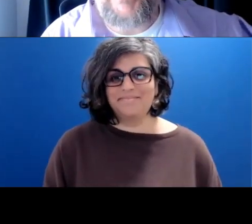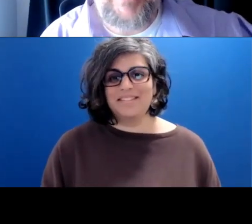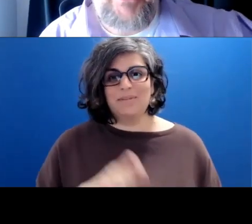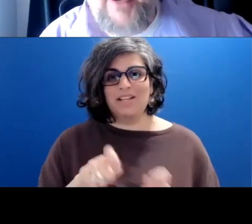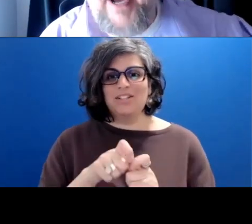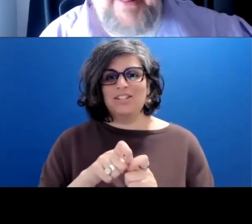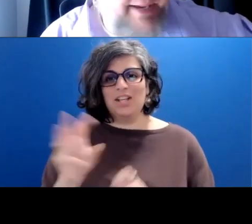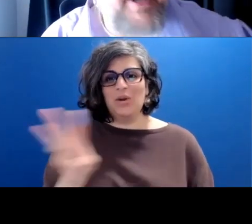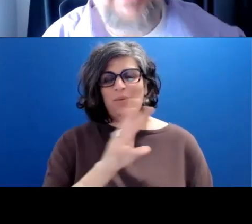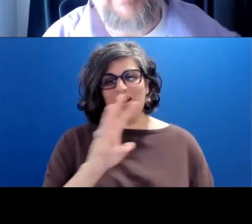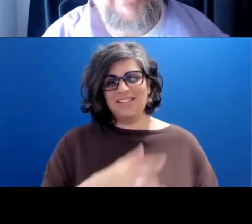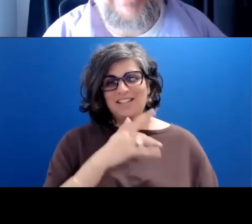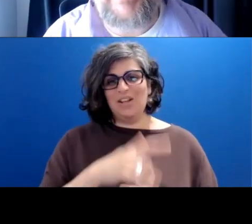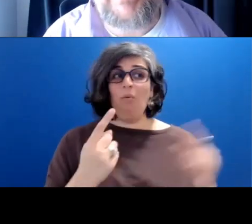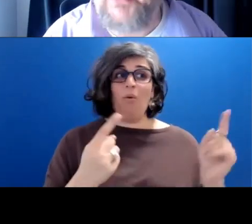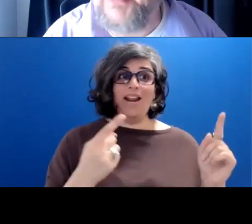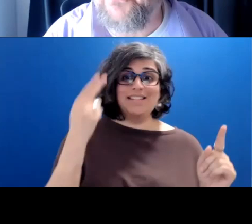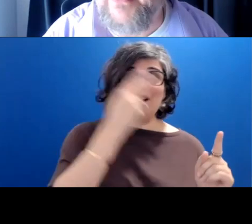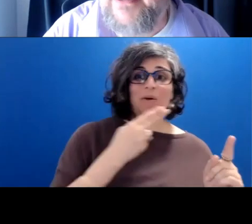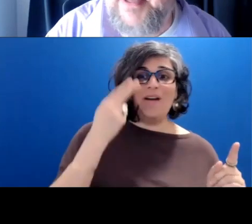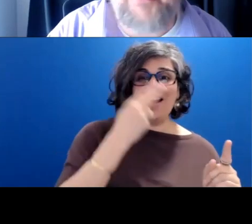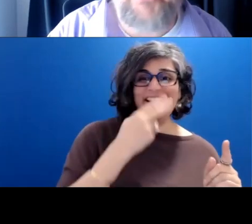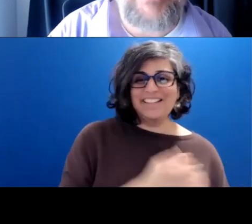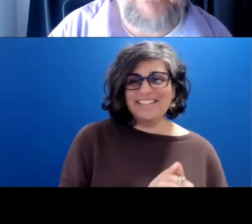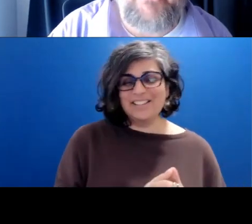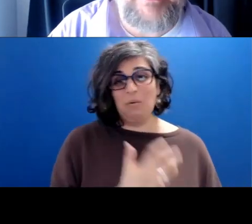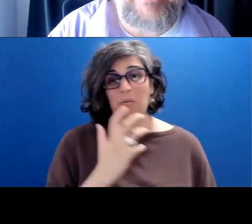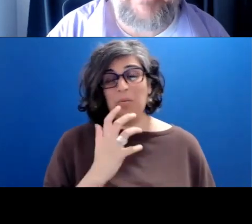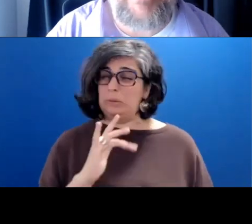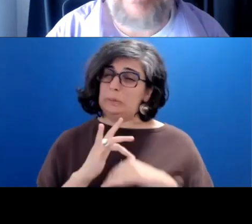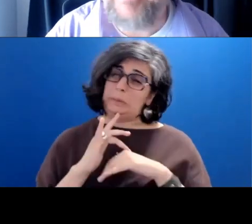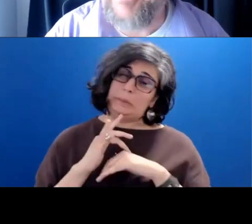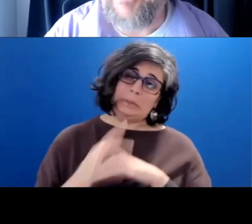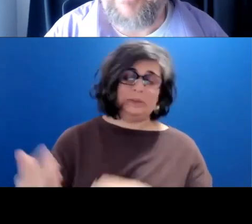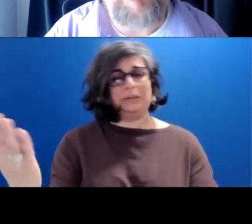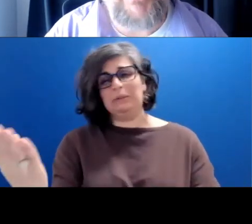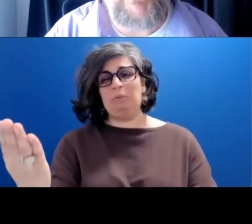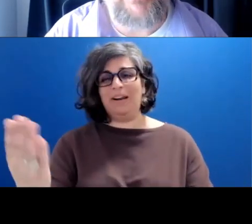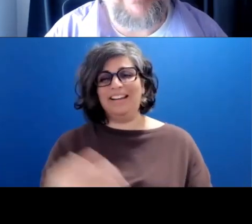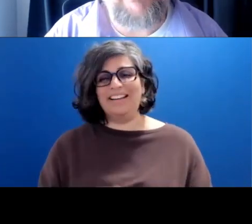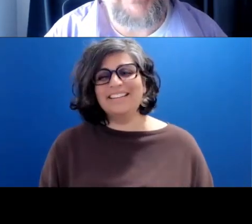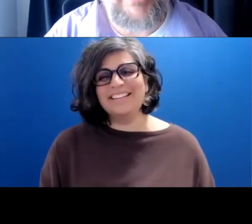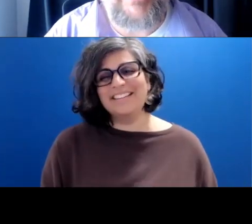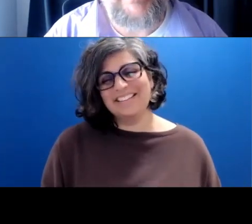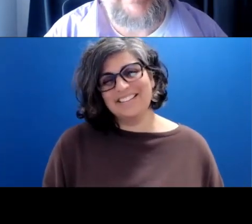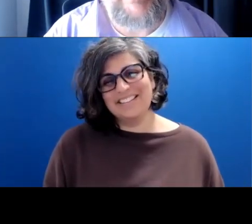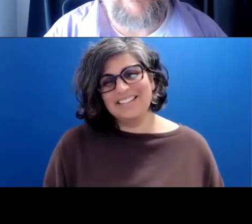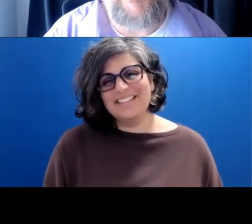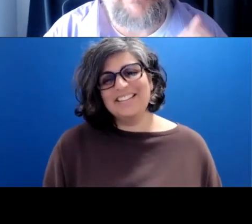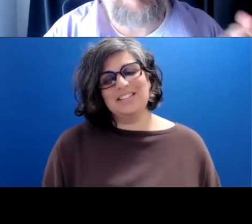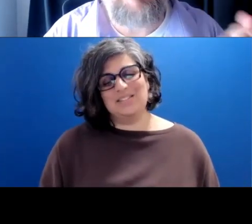One is in Hawaii, like I mentioned at the beginning, so it's really, really early in the morning there and we really appreciate it,